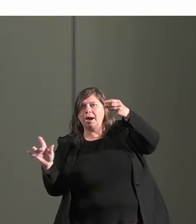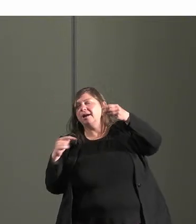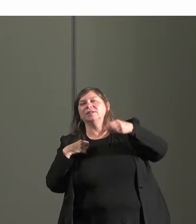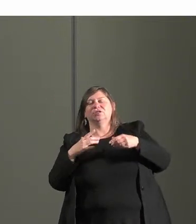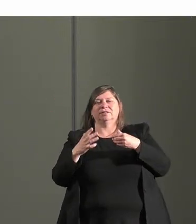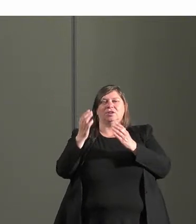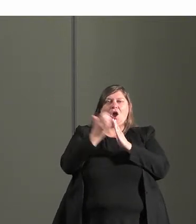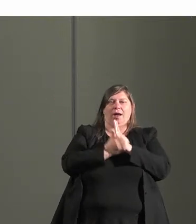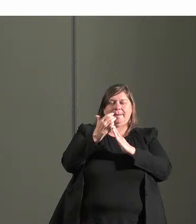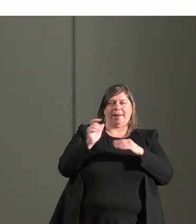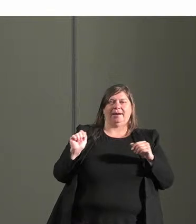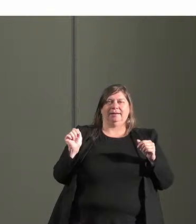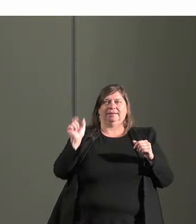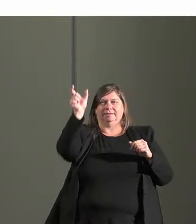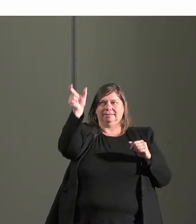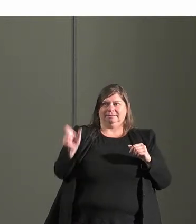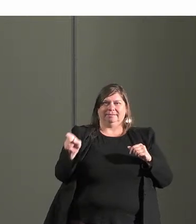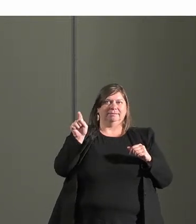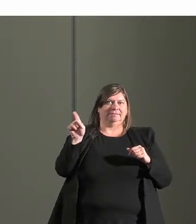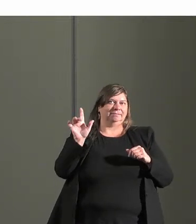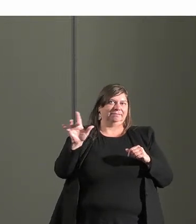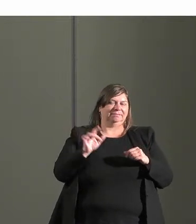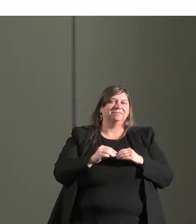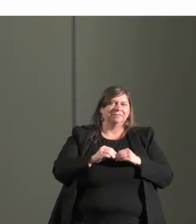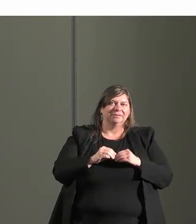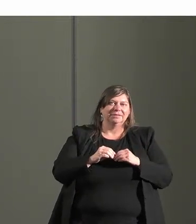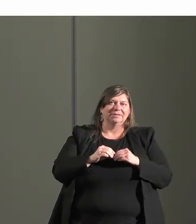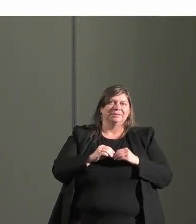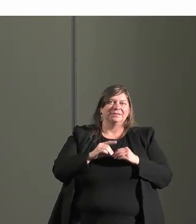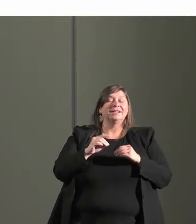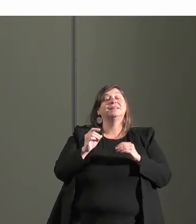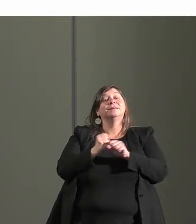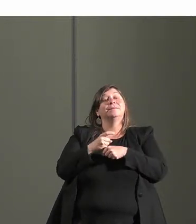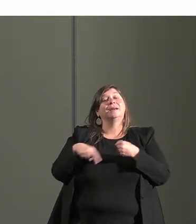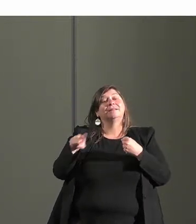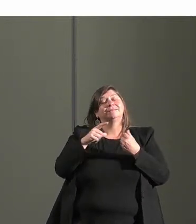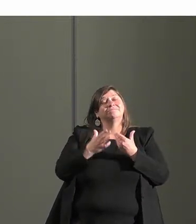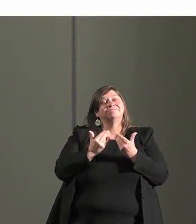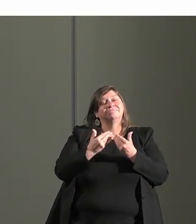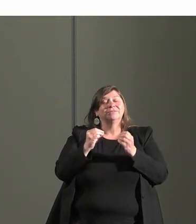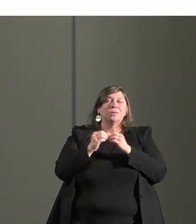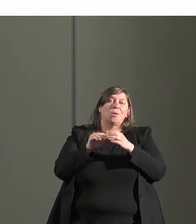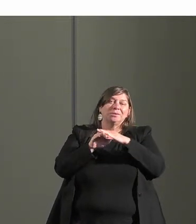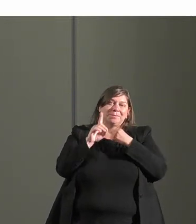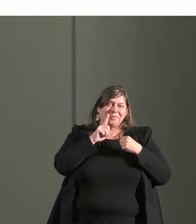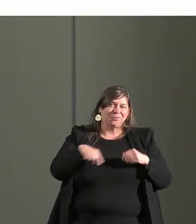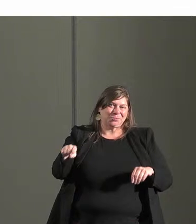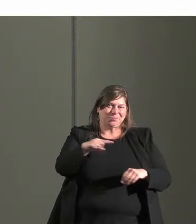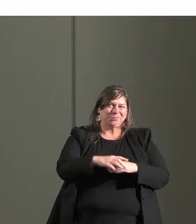clicks. To add alt-text for each image those are small ways